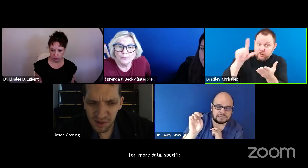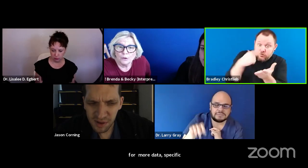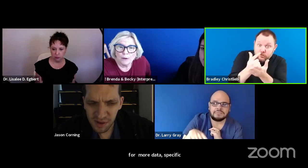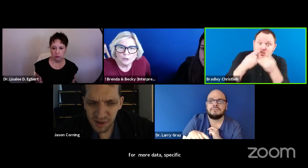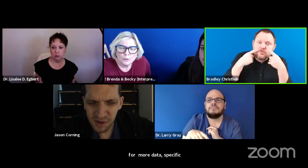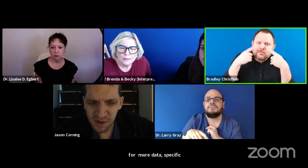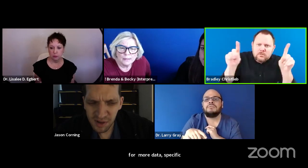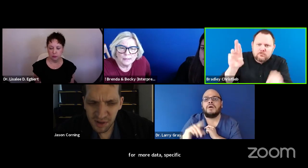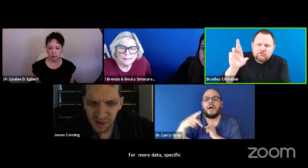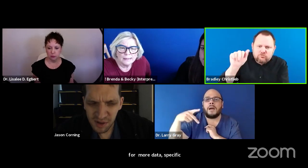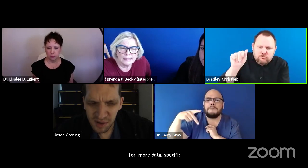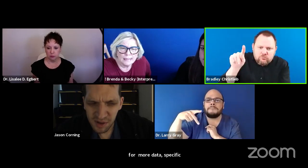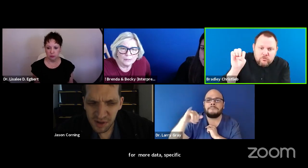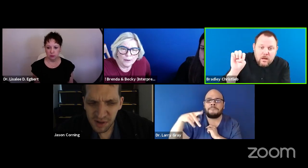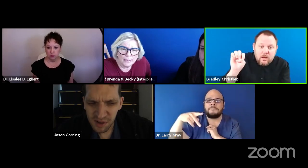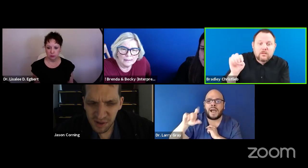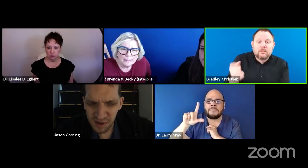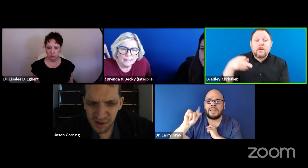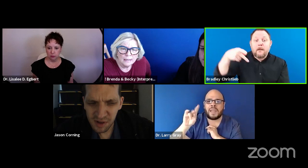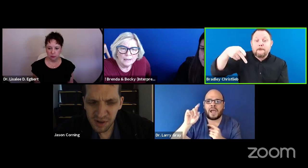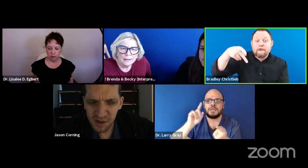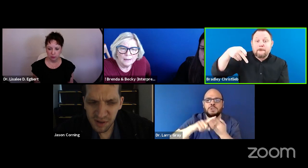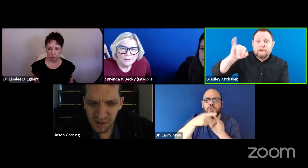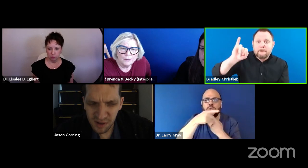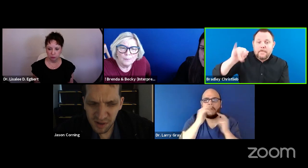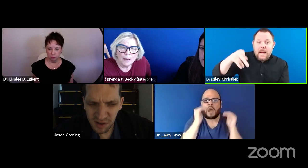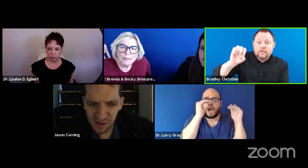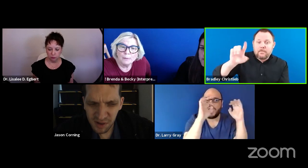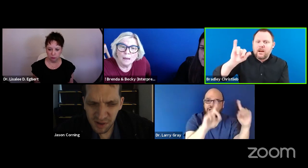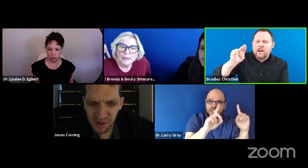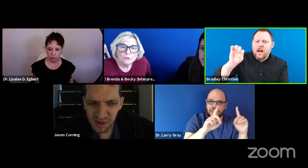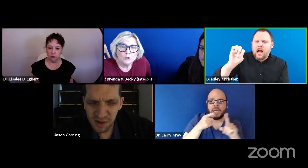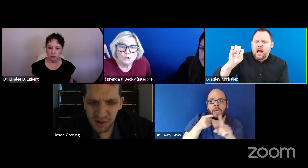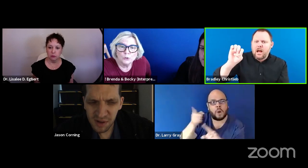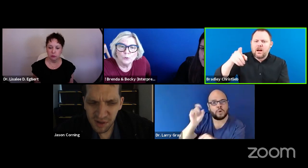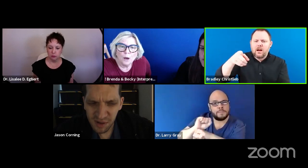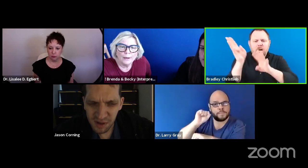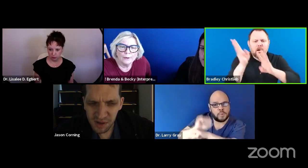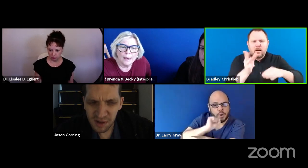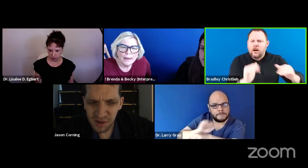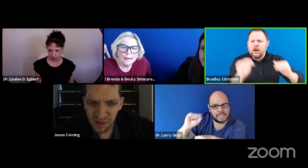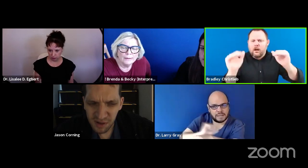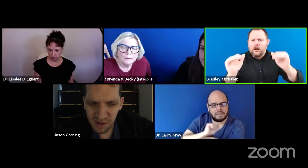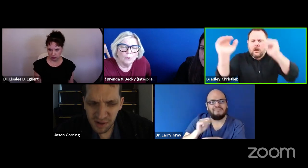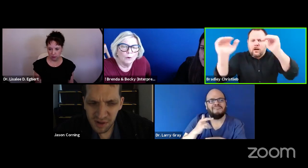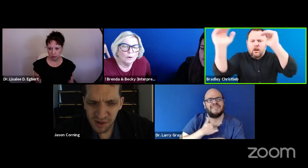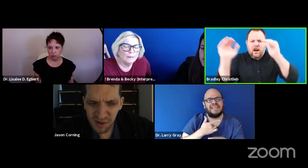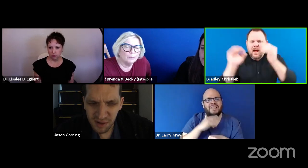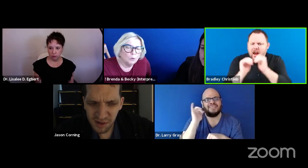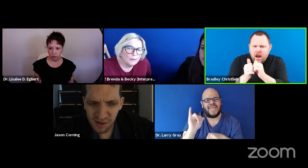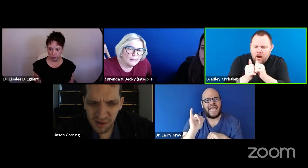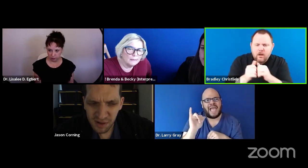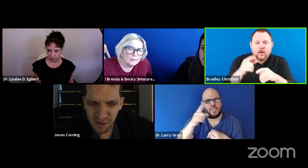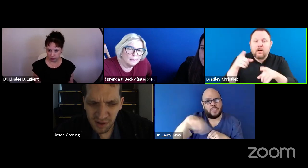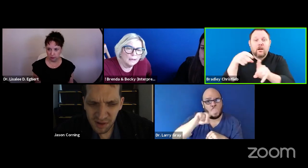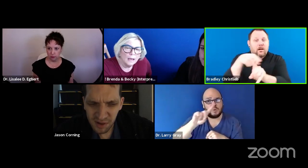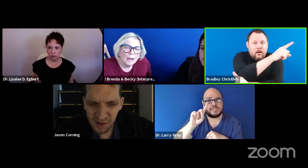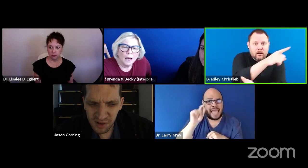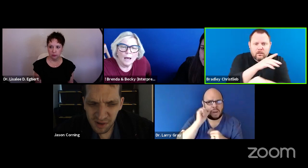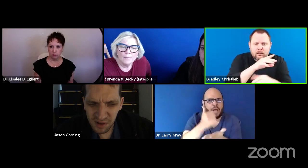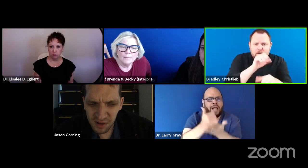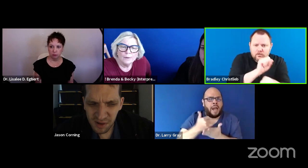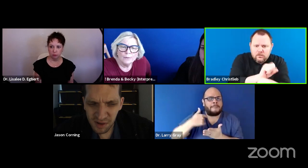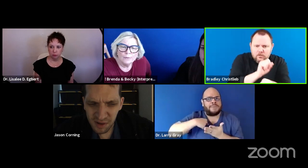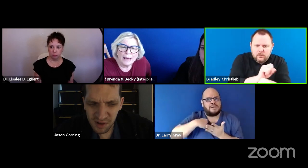The graduate success rate, the pipeline to higher ed or employment?